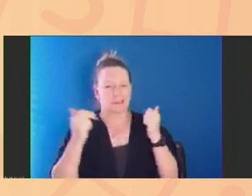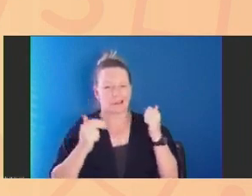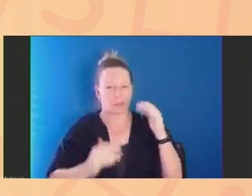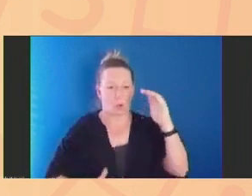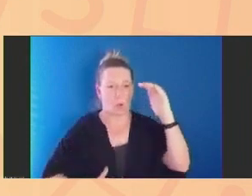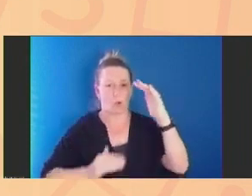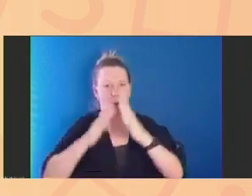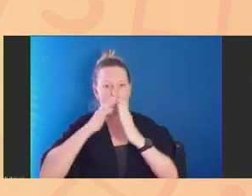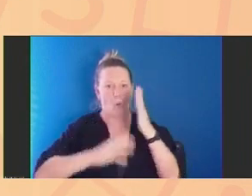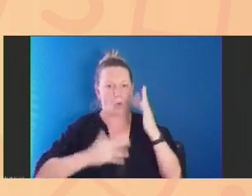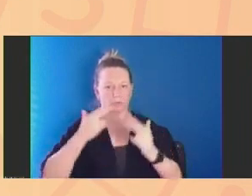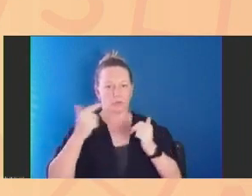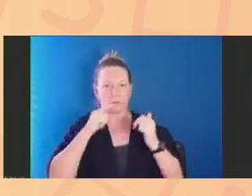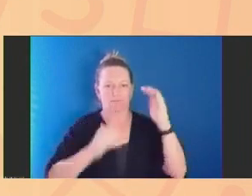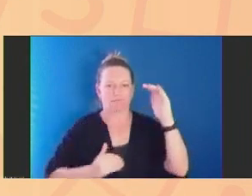Has it stopped? Yeah.